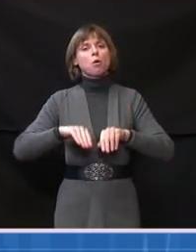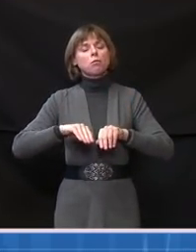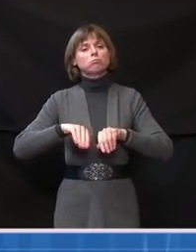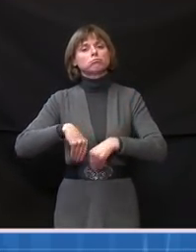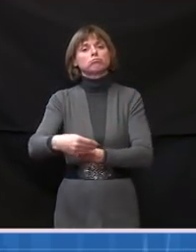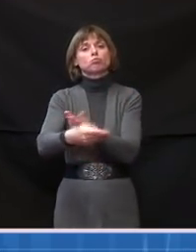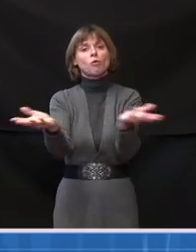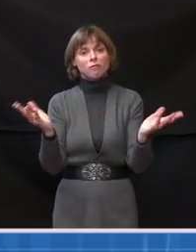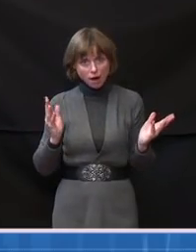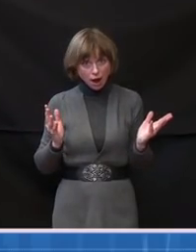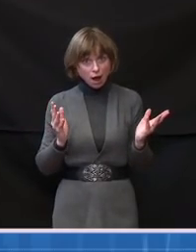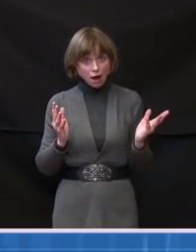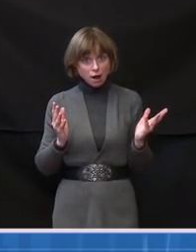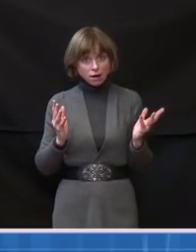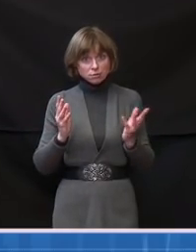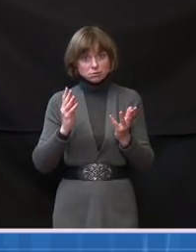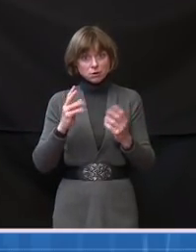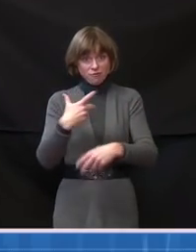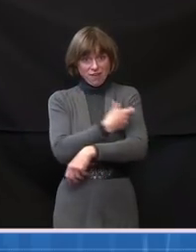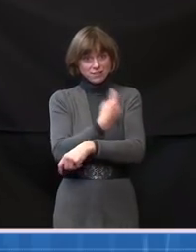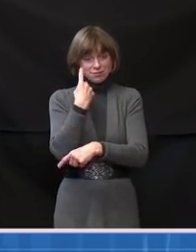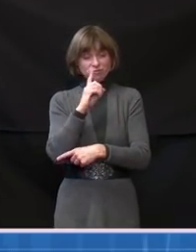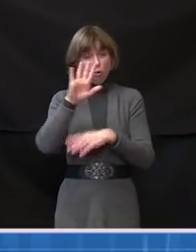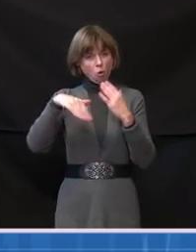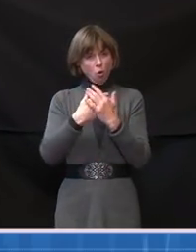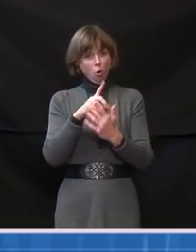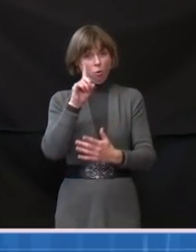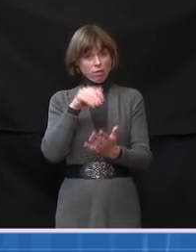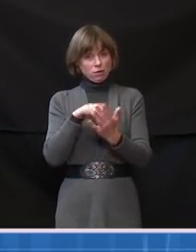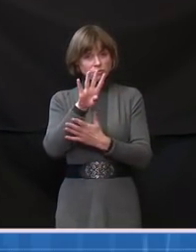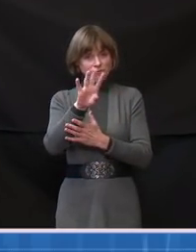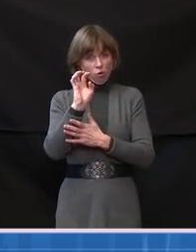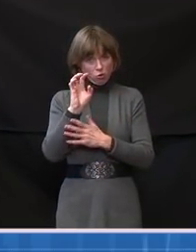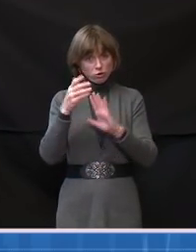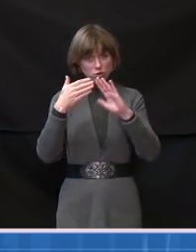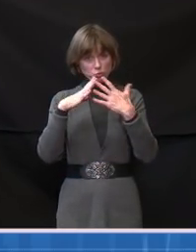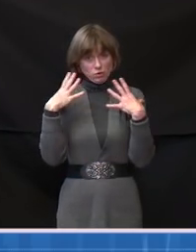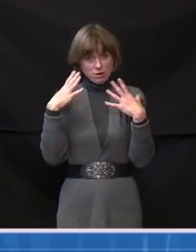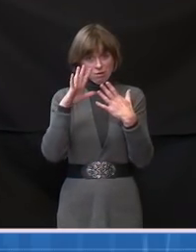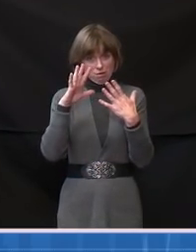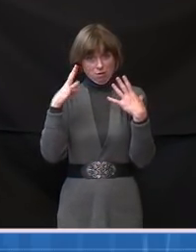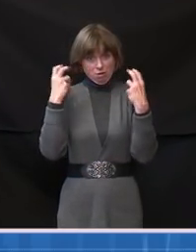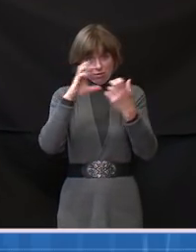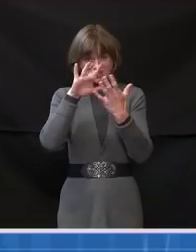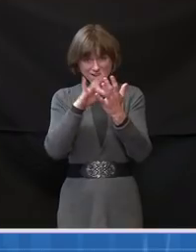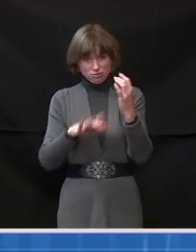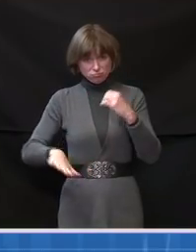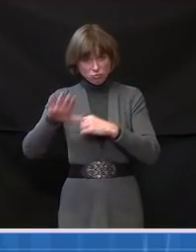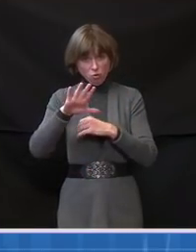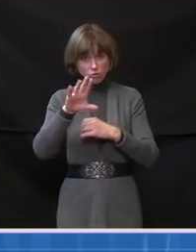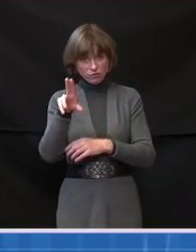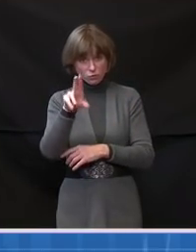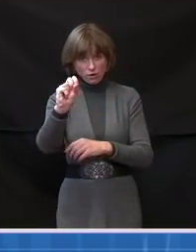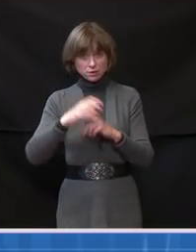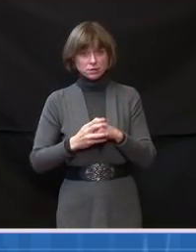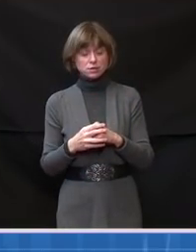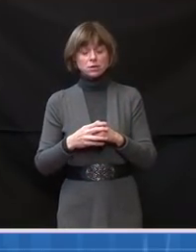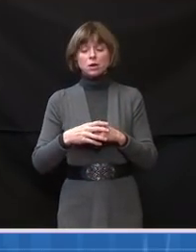across states and territories should they want to participate. So as we said, this new community health center program